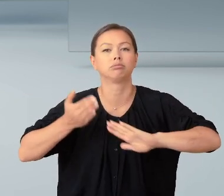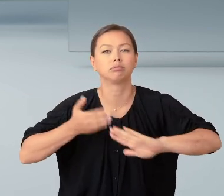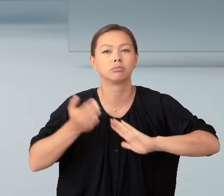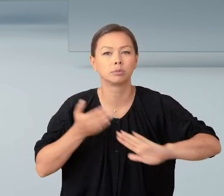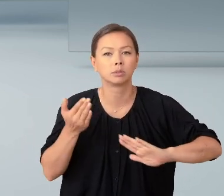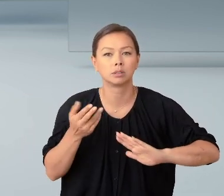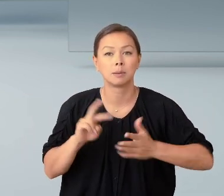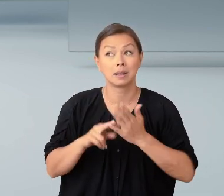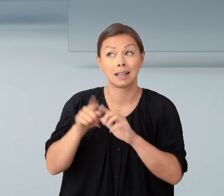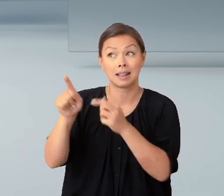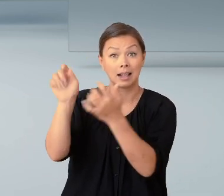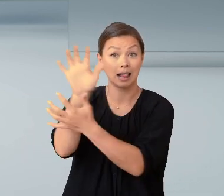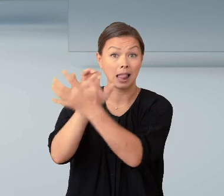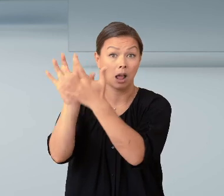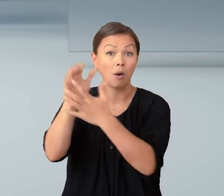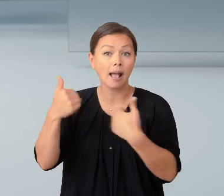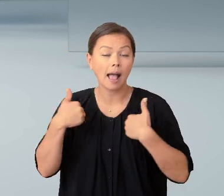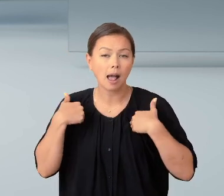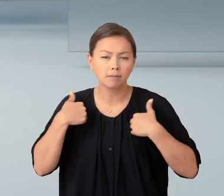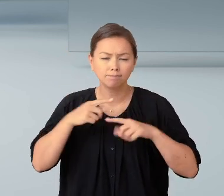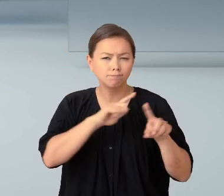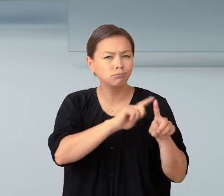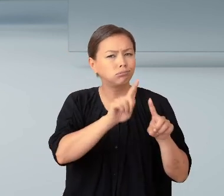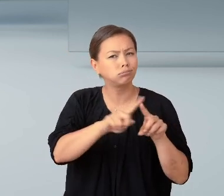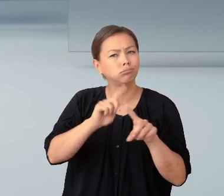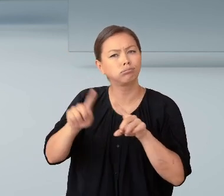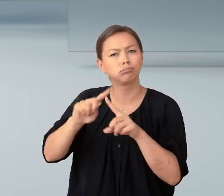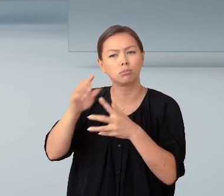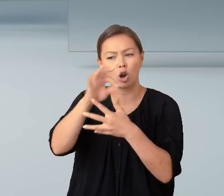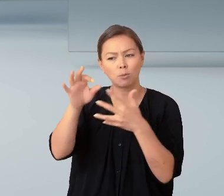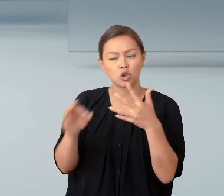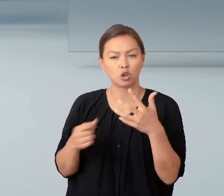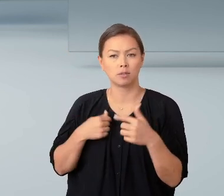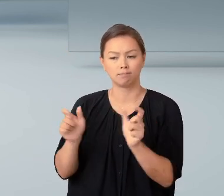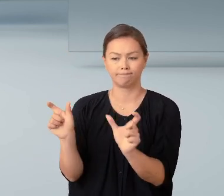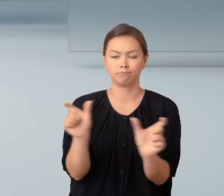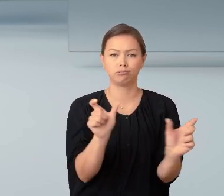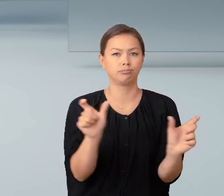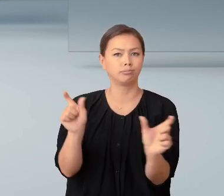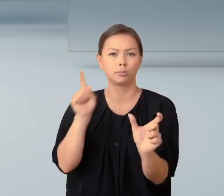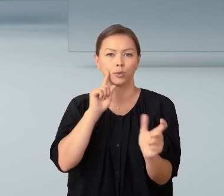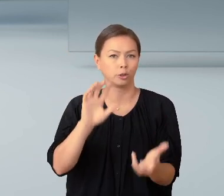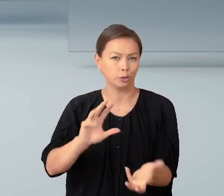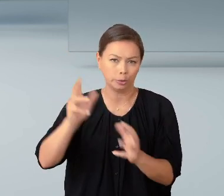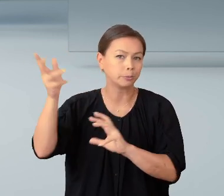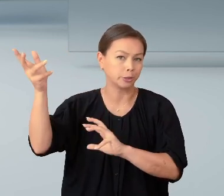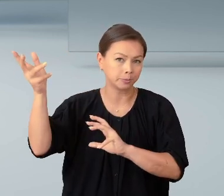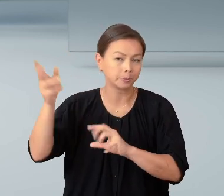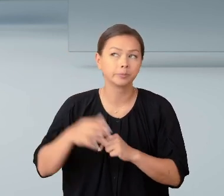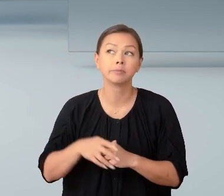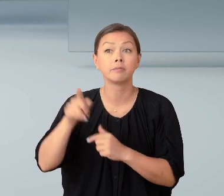robust business continuity options that protect your critical workloads against disruption. Cloud providers comply with industry